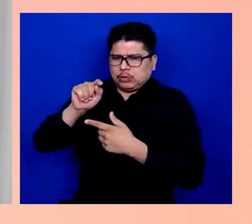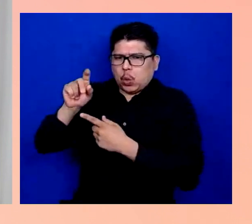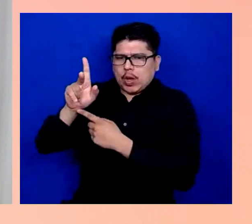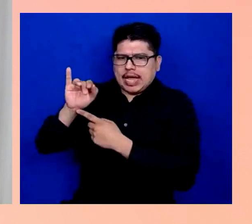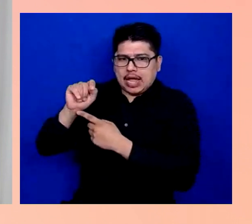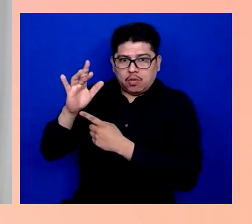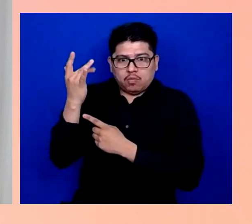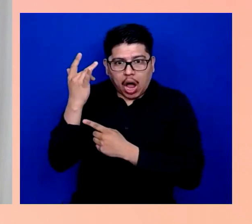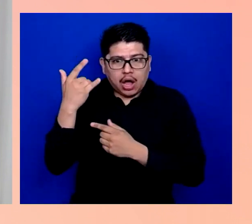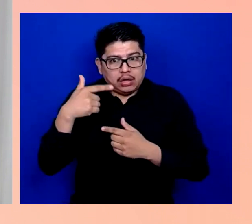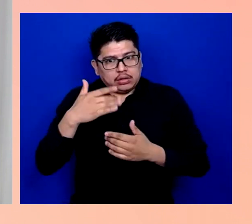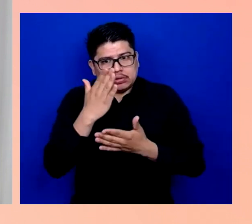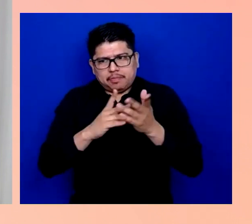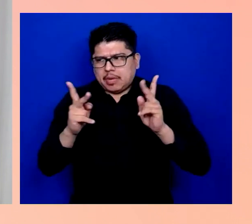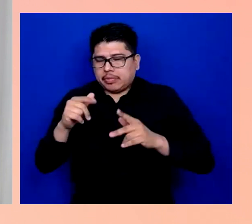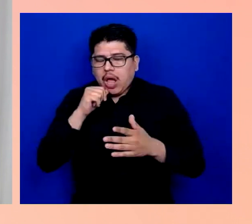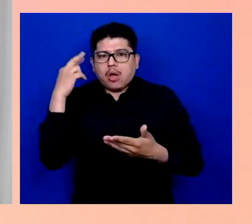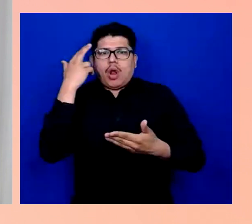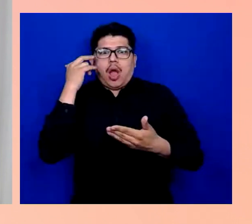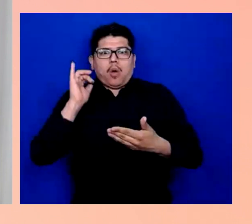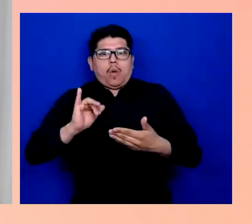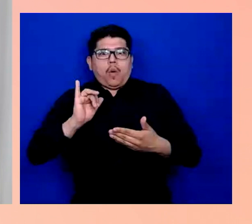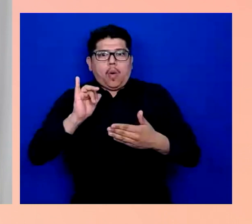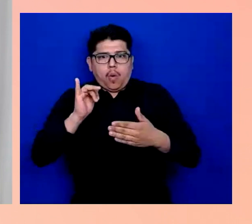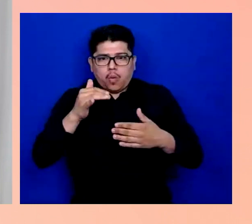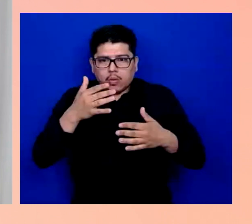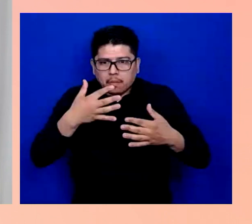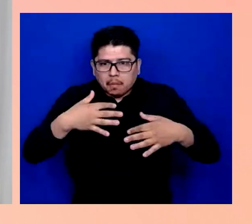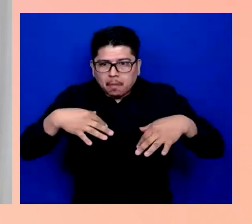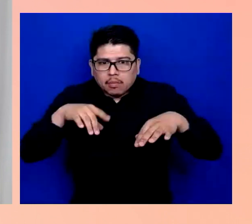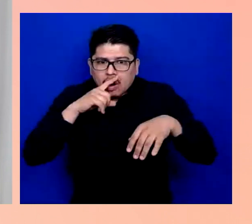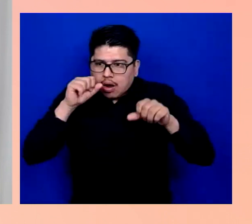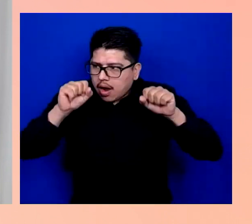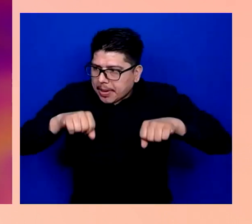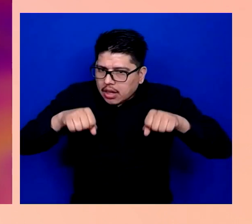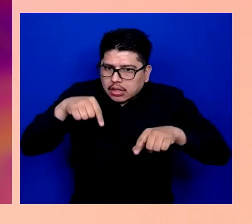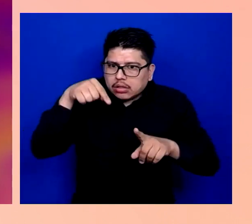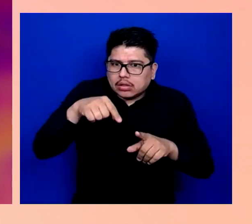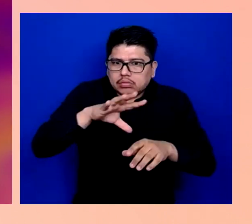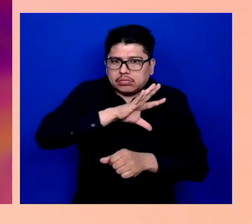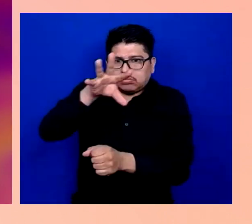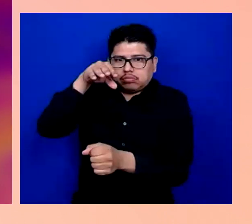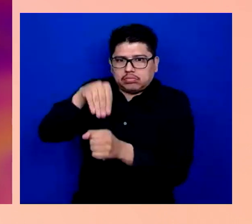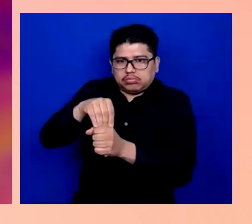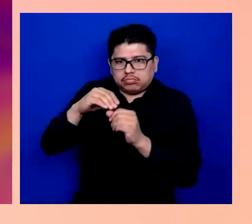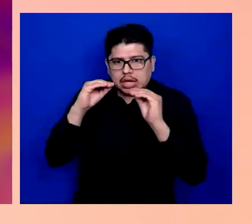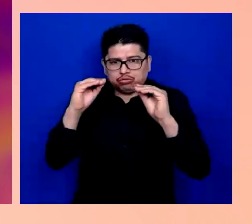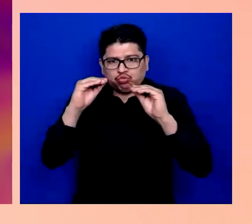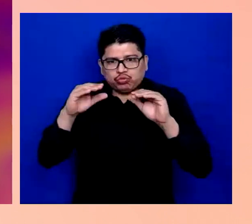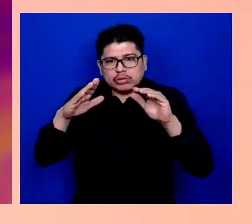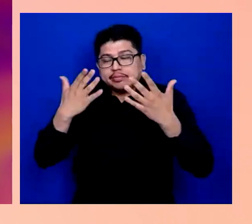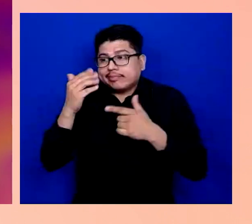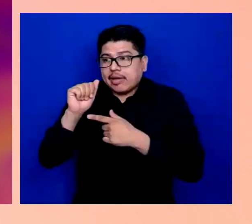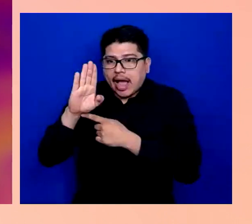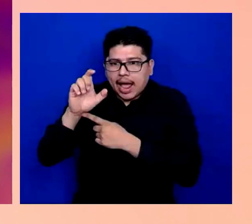the systemic ableism and racism within the education system. Thank you so much for adding that color